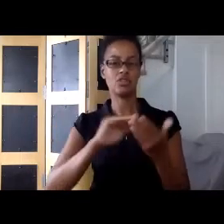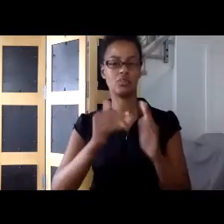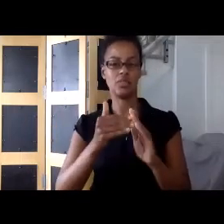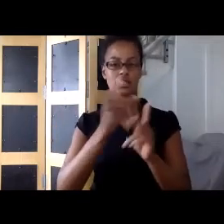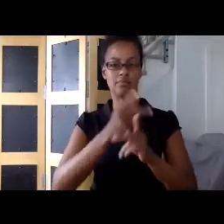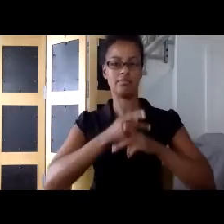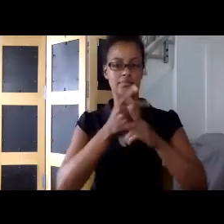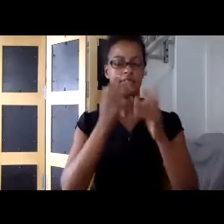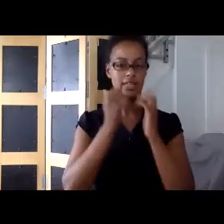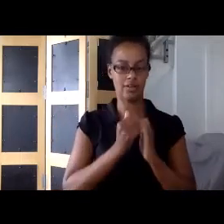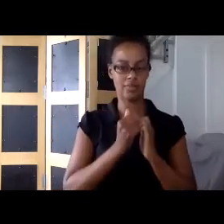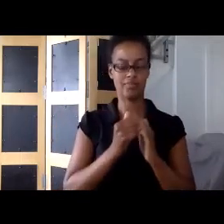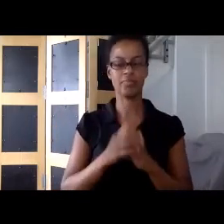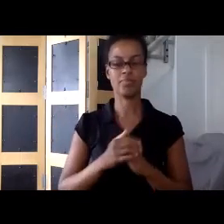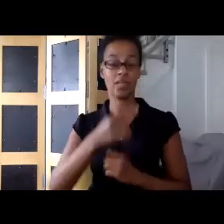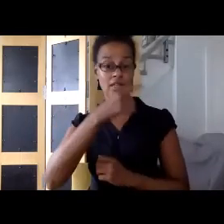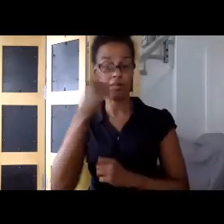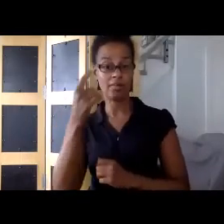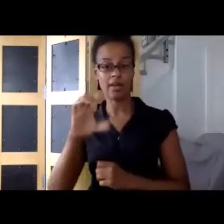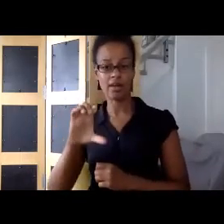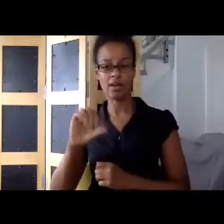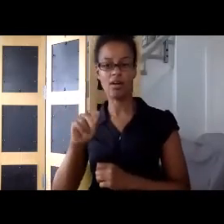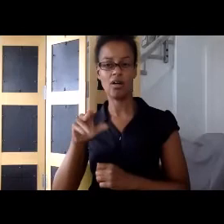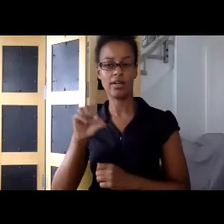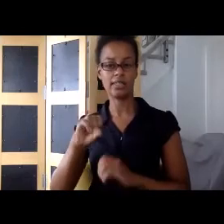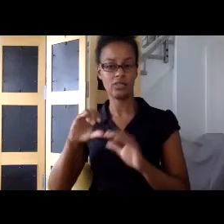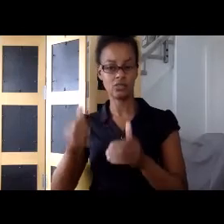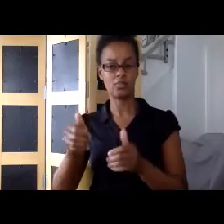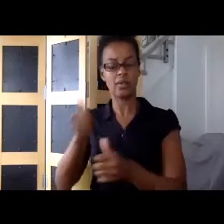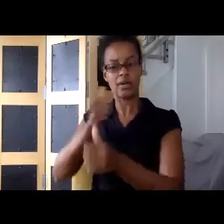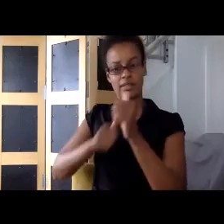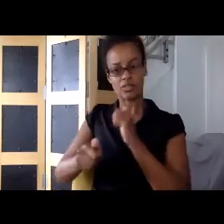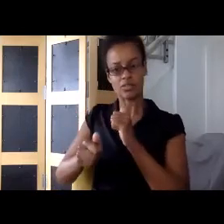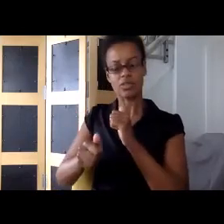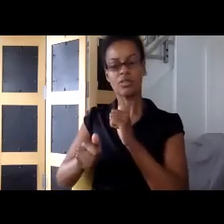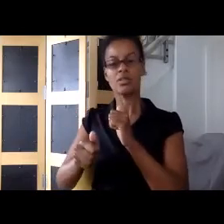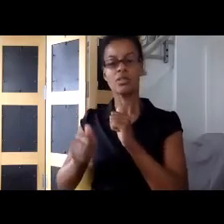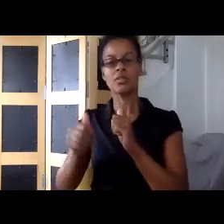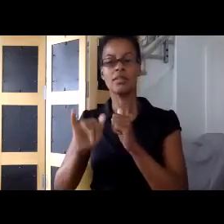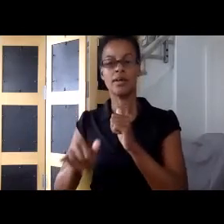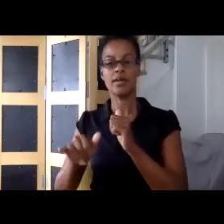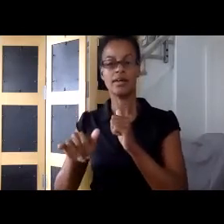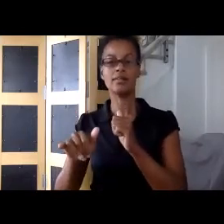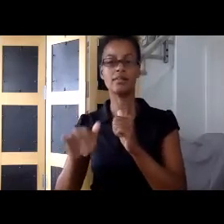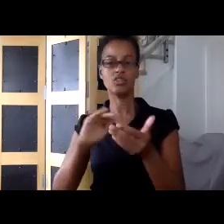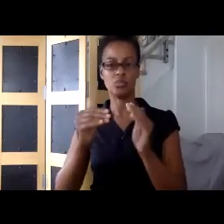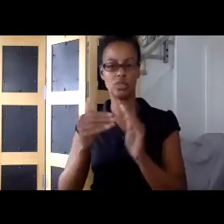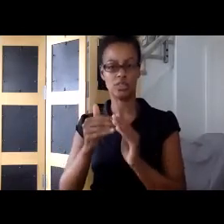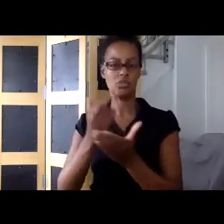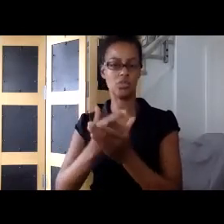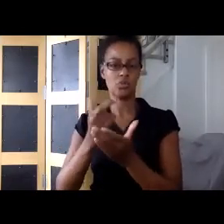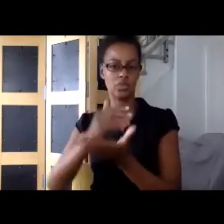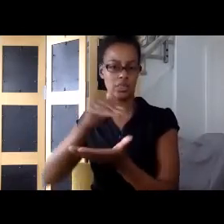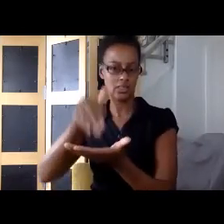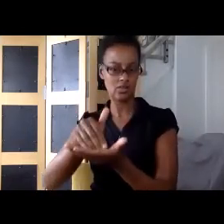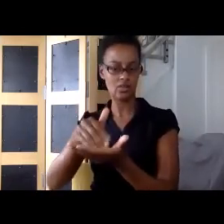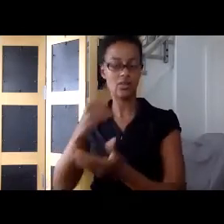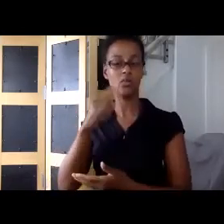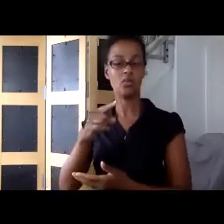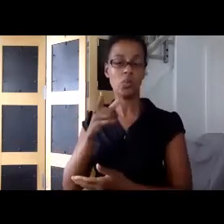Resource Centre that provides a space for Black anti-racism organizers and facilitators